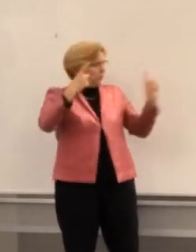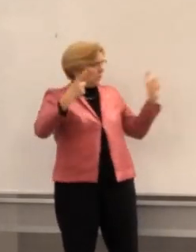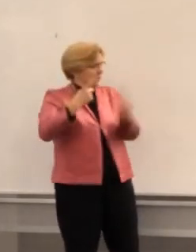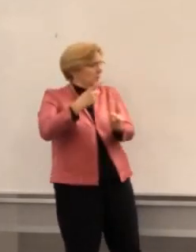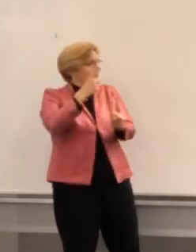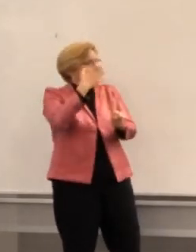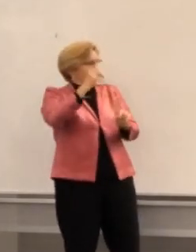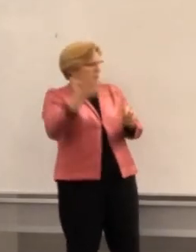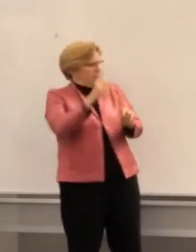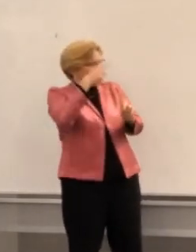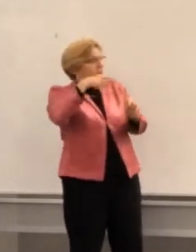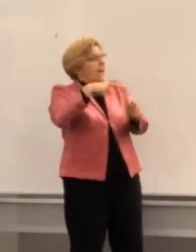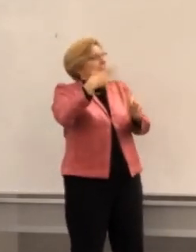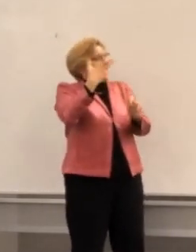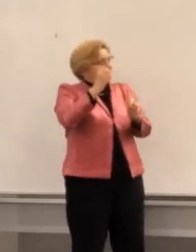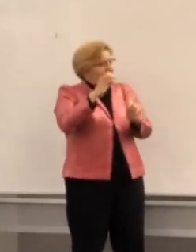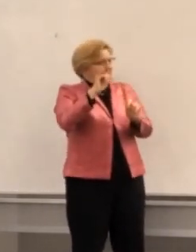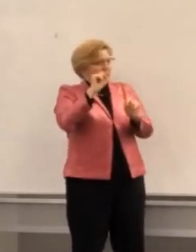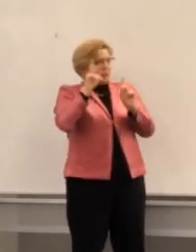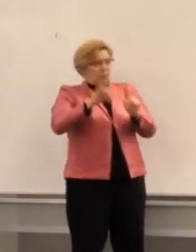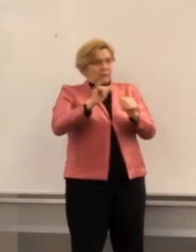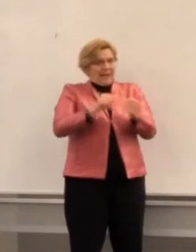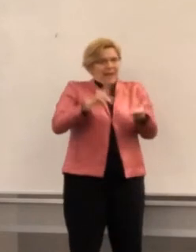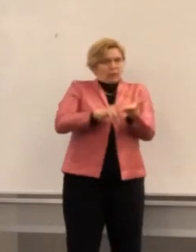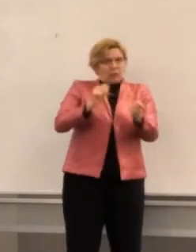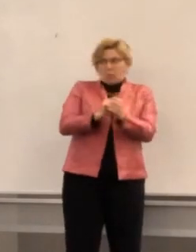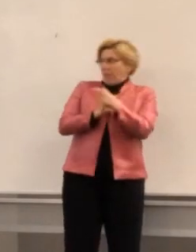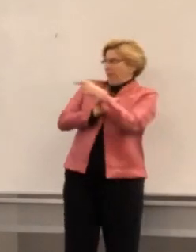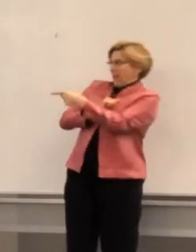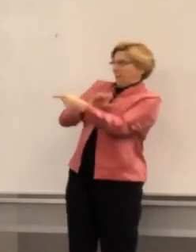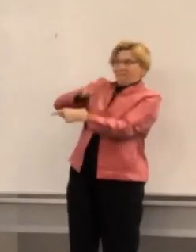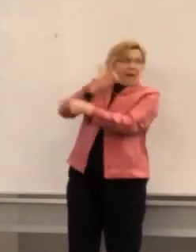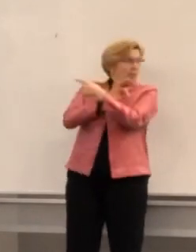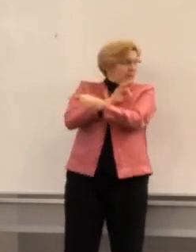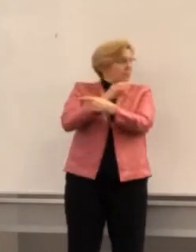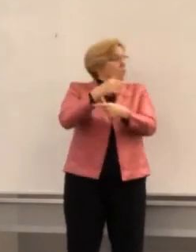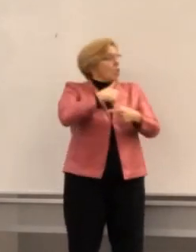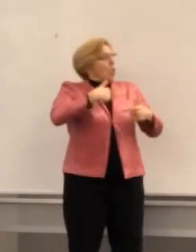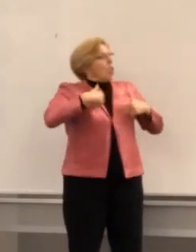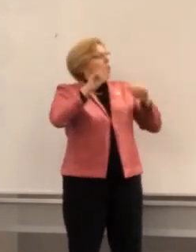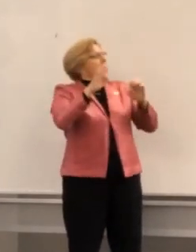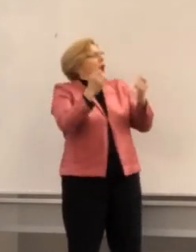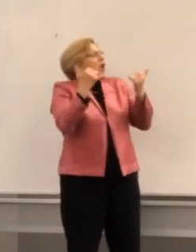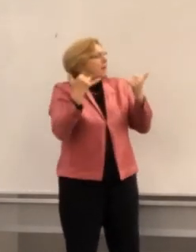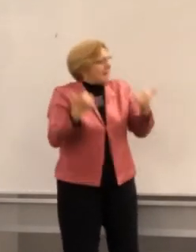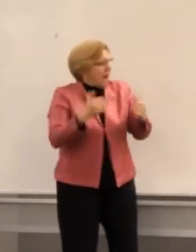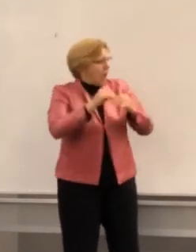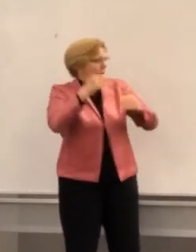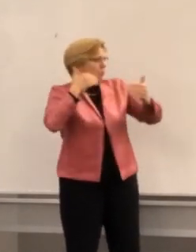who was here earlier. He is the person that I have contacted with who then